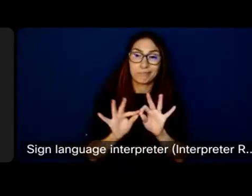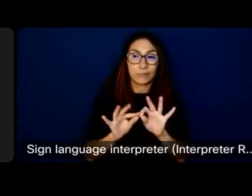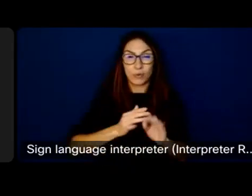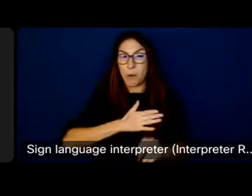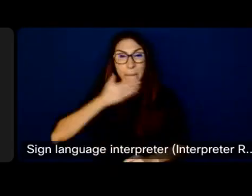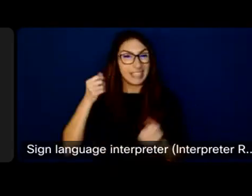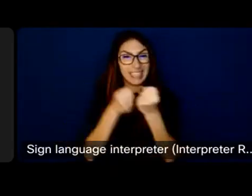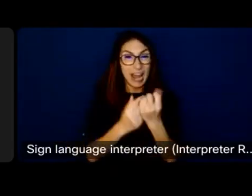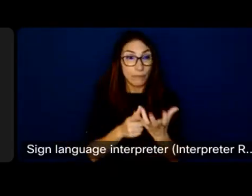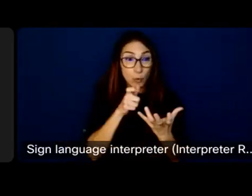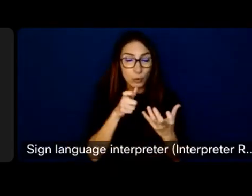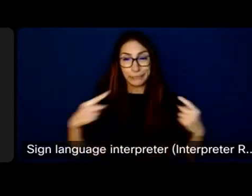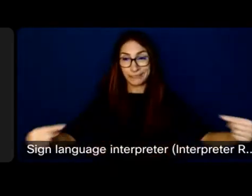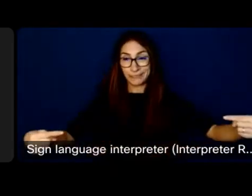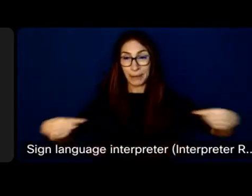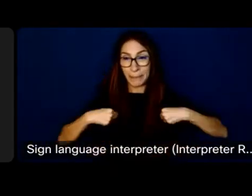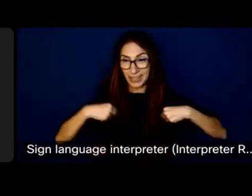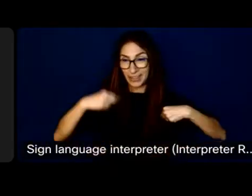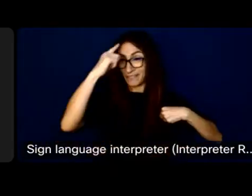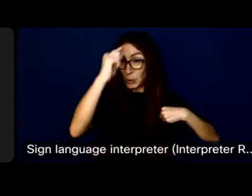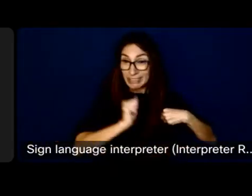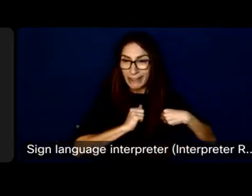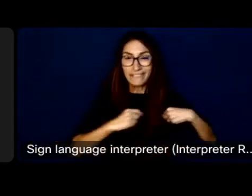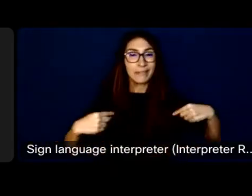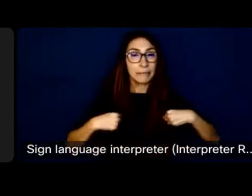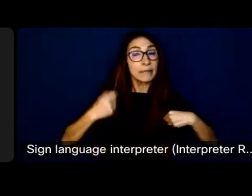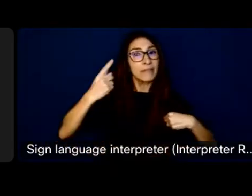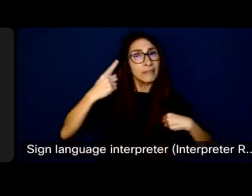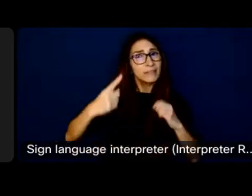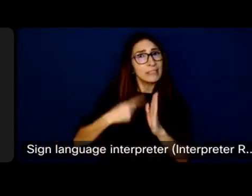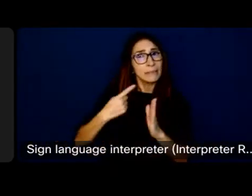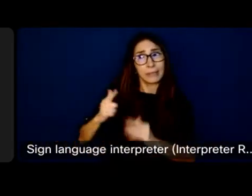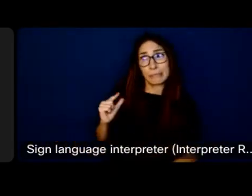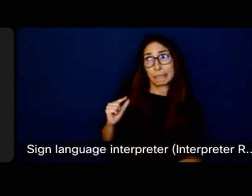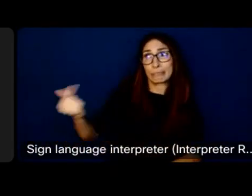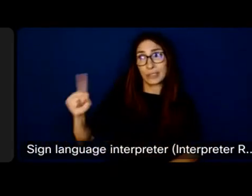to advocate for me. There are some people who are not comfortable speaking up about what their HIV status is. There